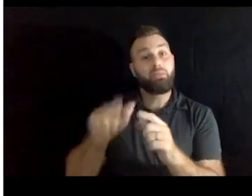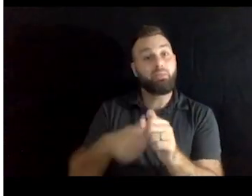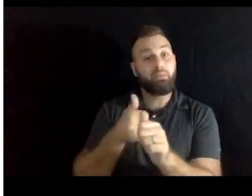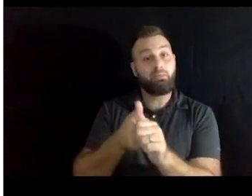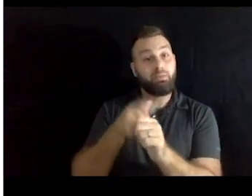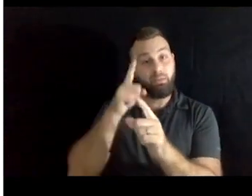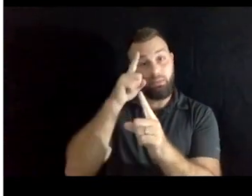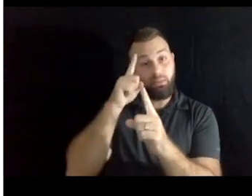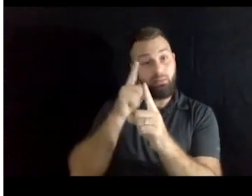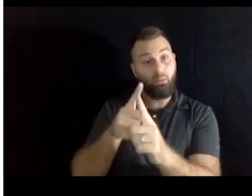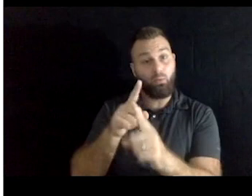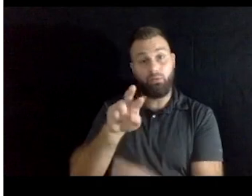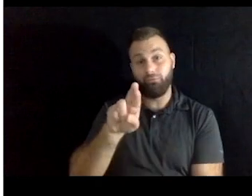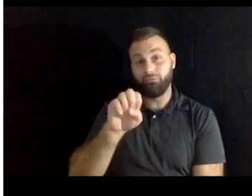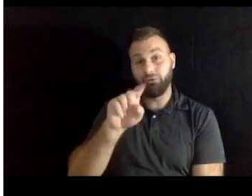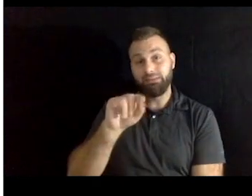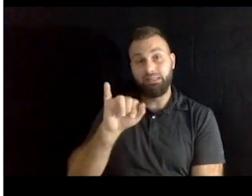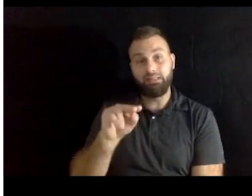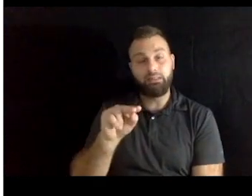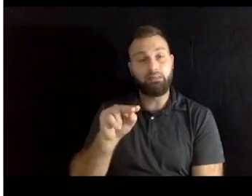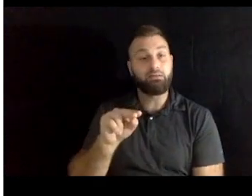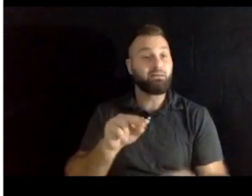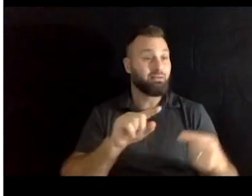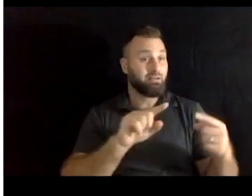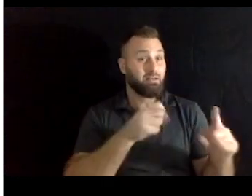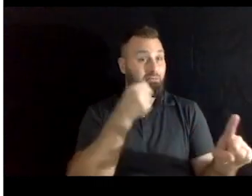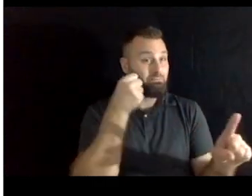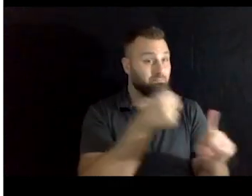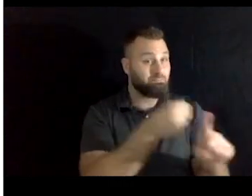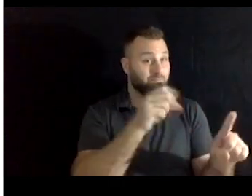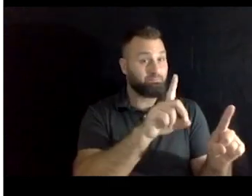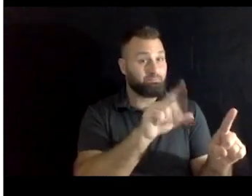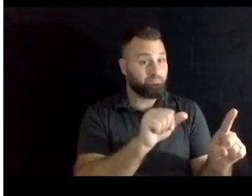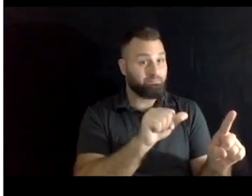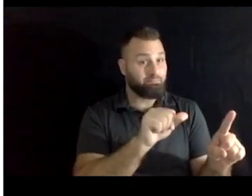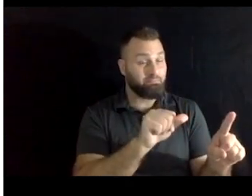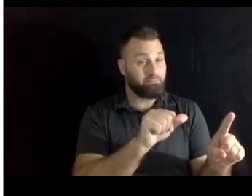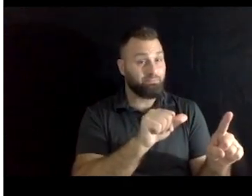Let's go to someone right when they have a disability onset or